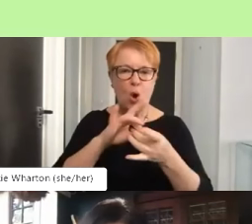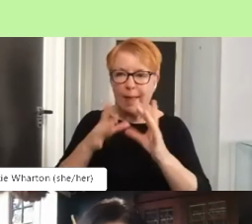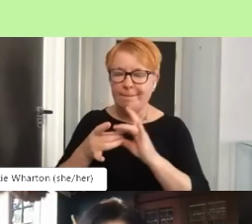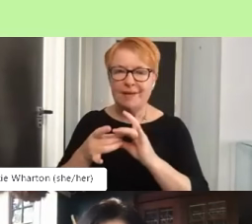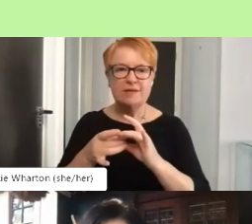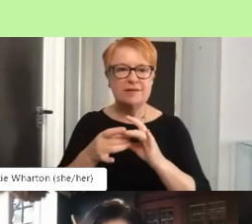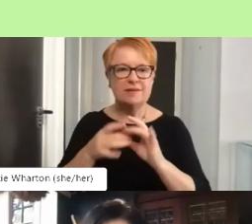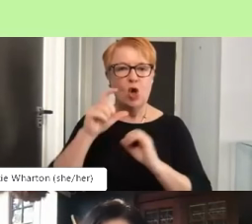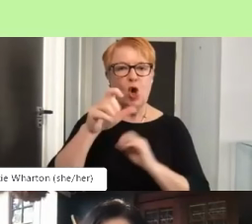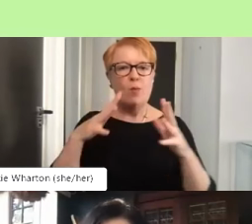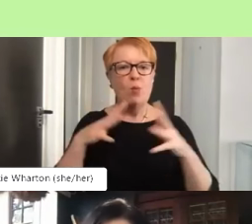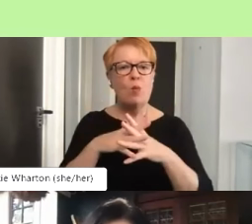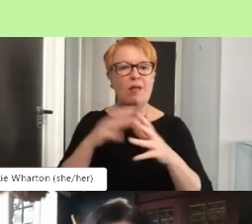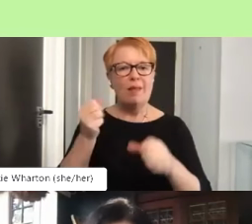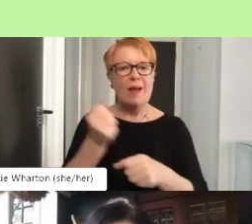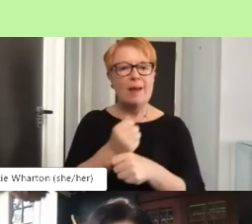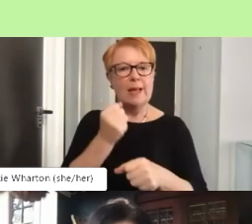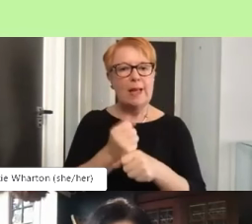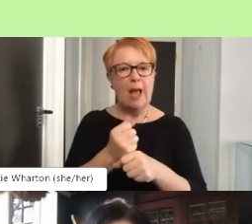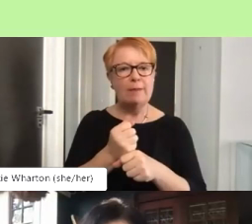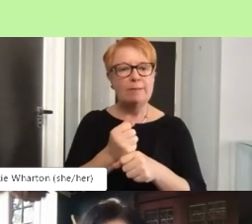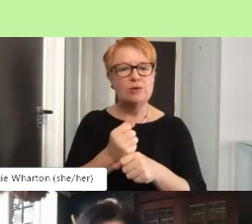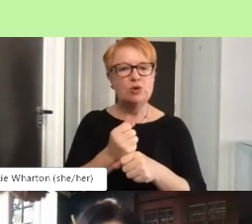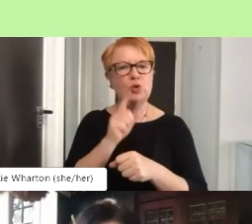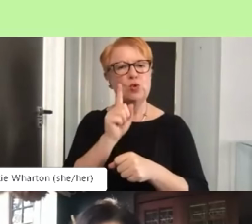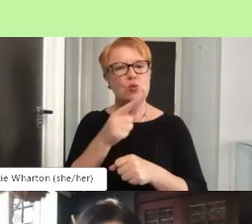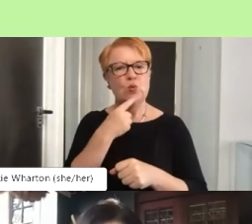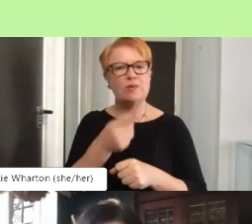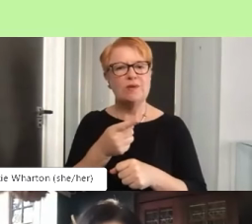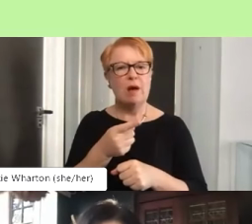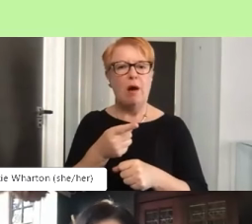local competition to legitimise and consolidate themselves”.